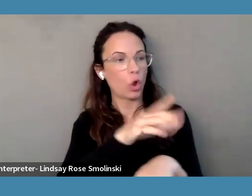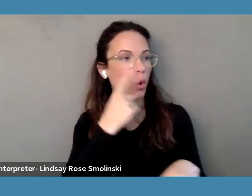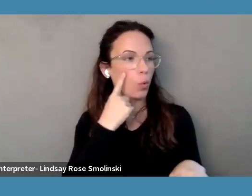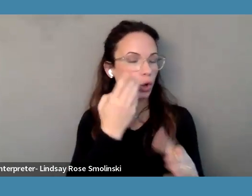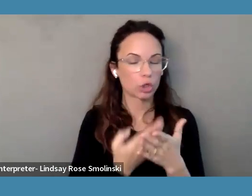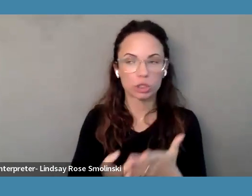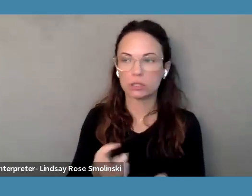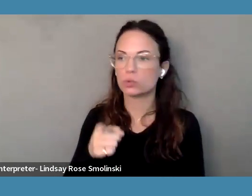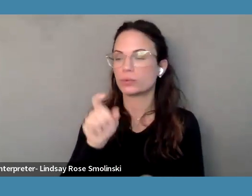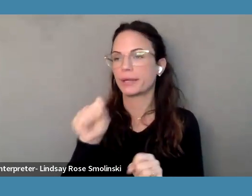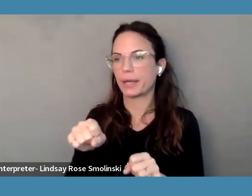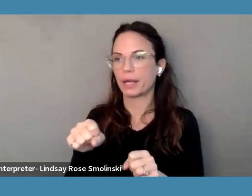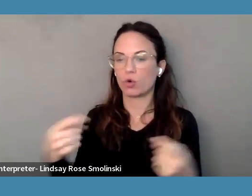you can cross examine them.